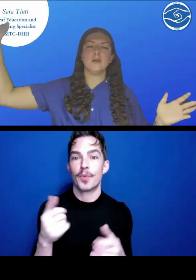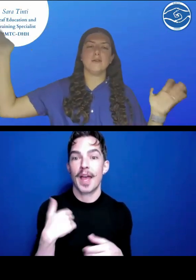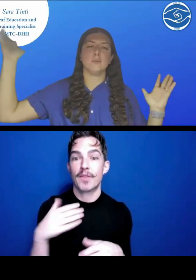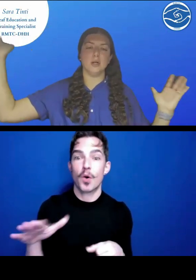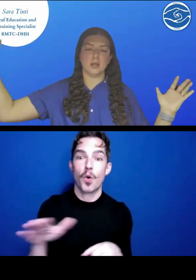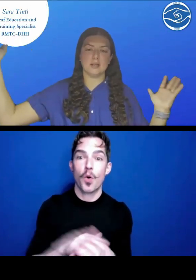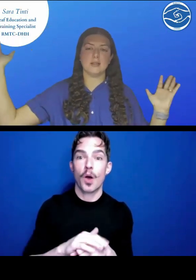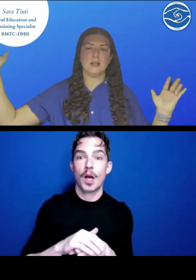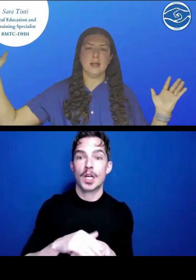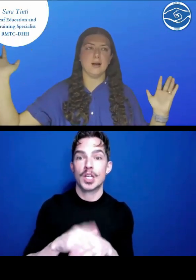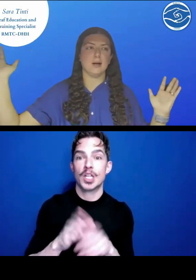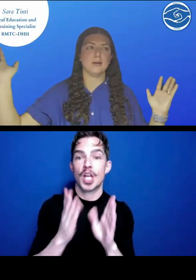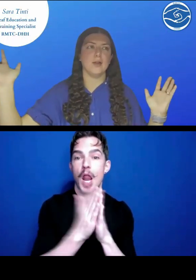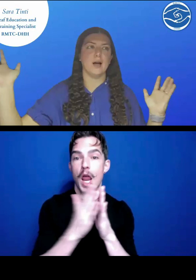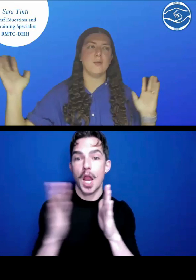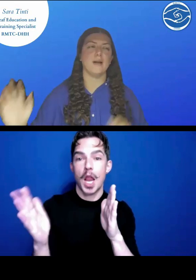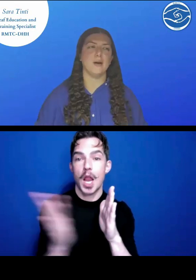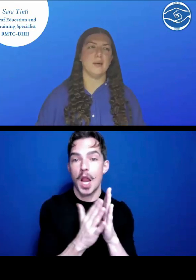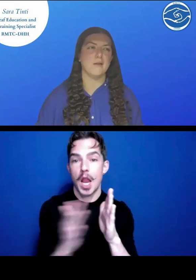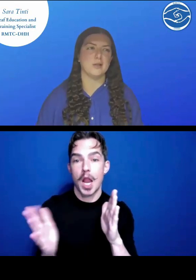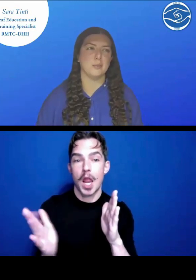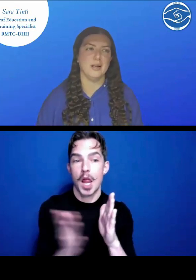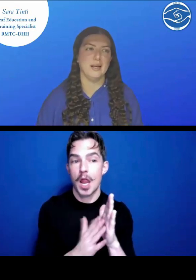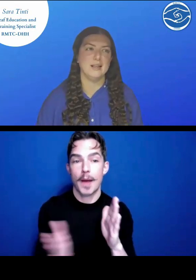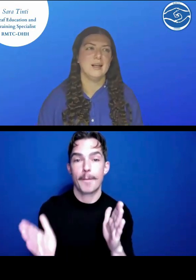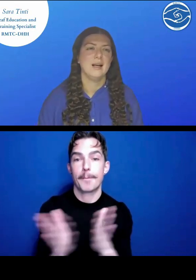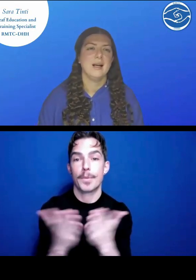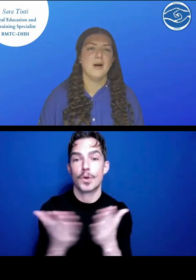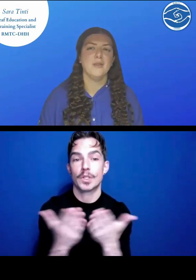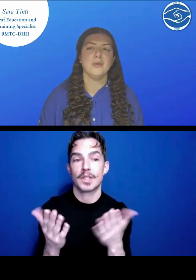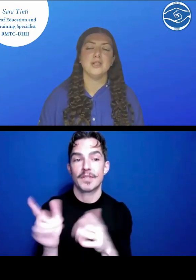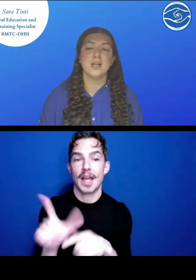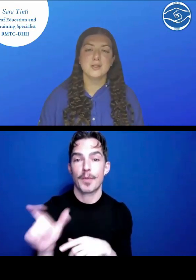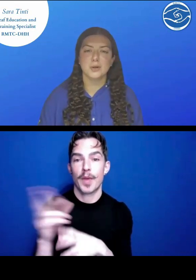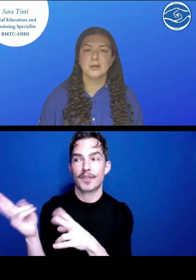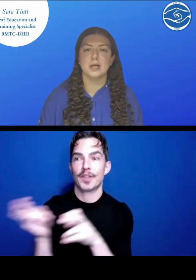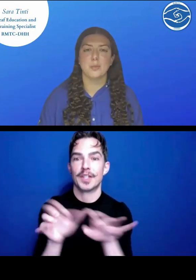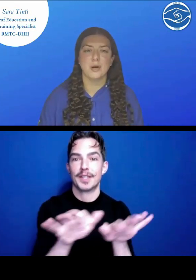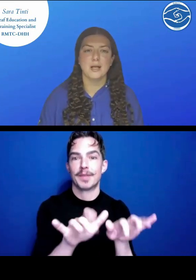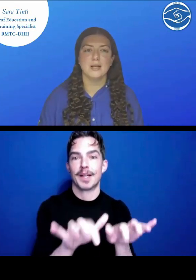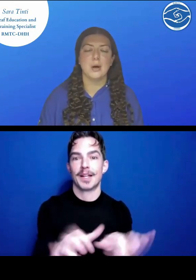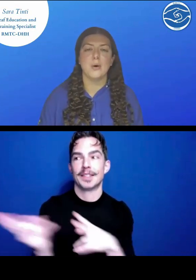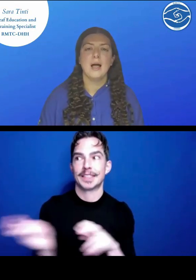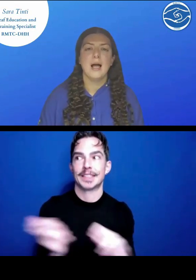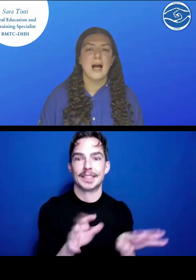shelf of books at our loan library that we have to put in that we just ordered that are brand new.